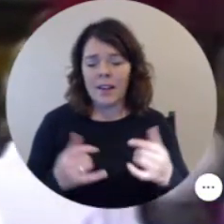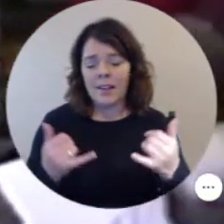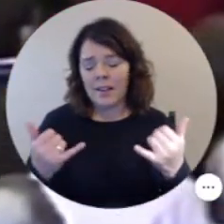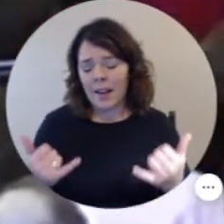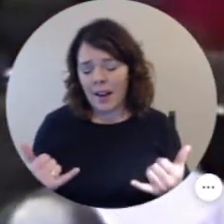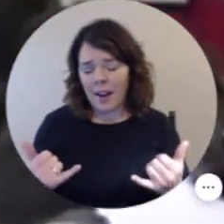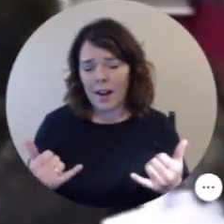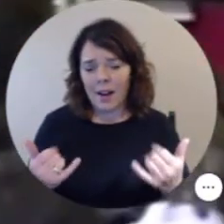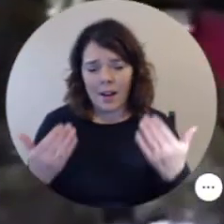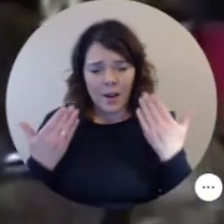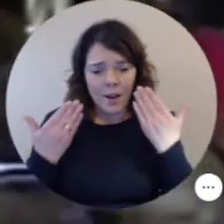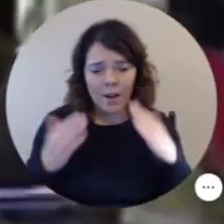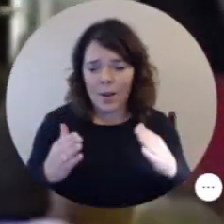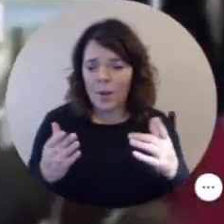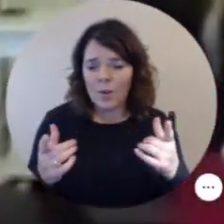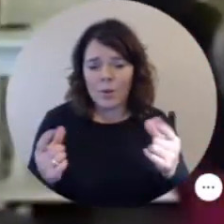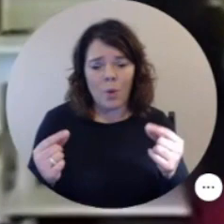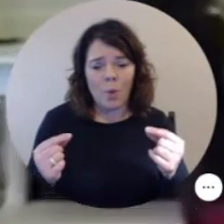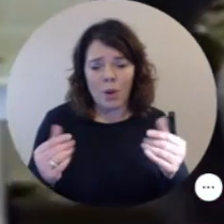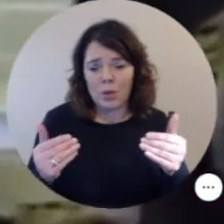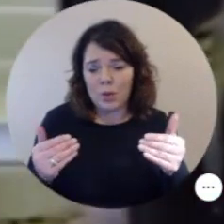And don’t know what to do